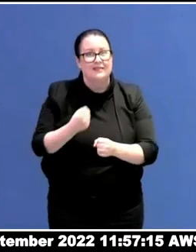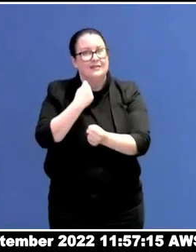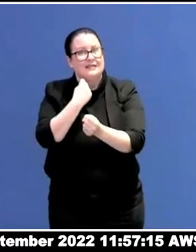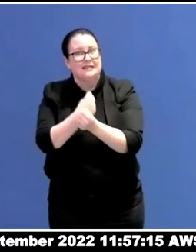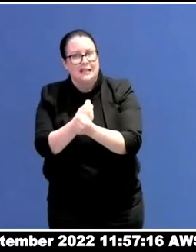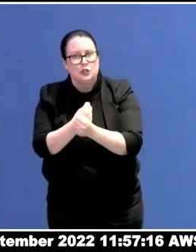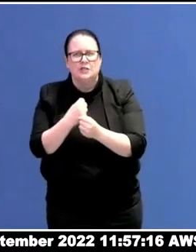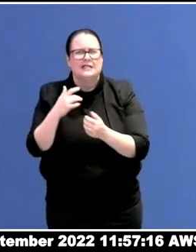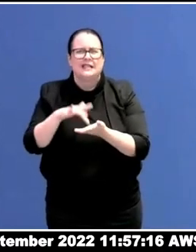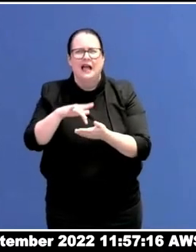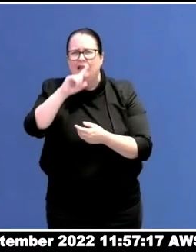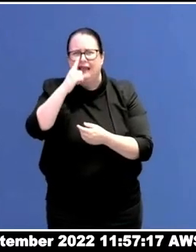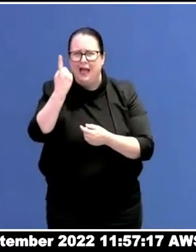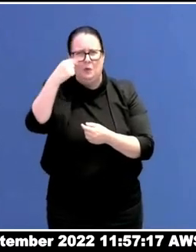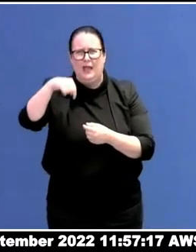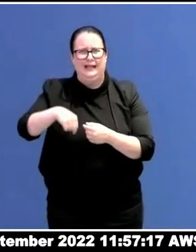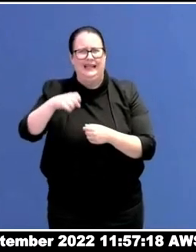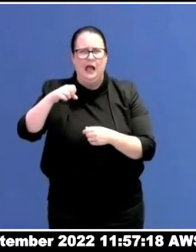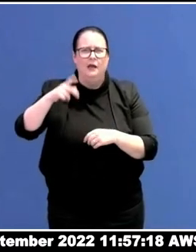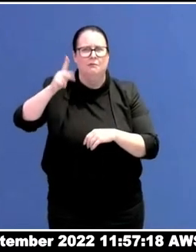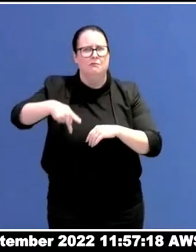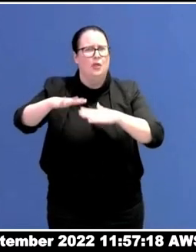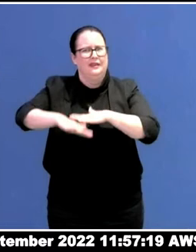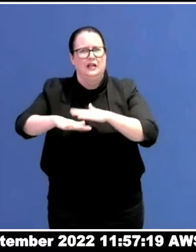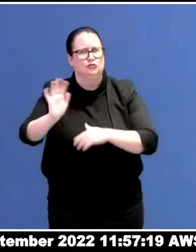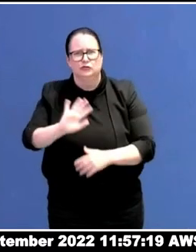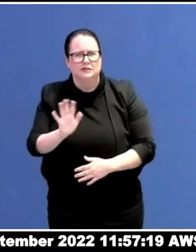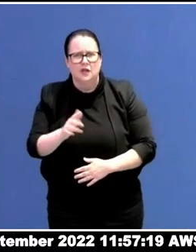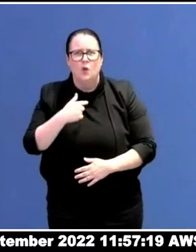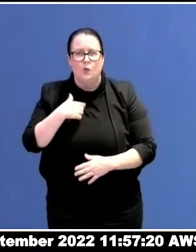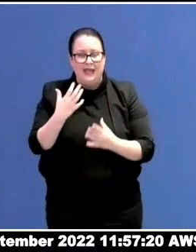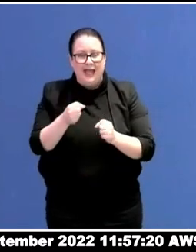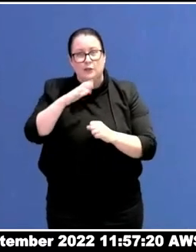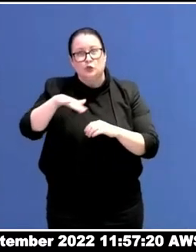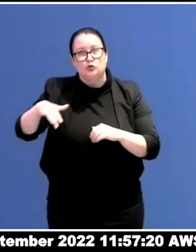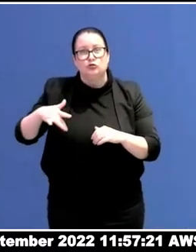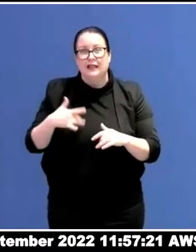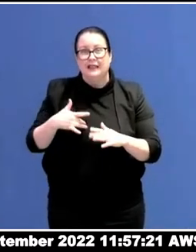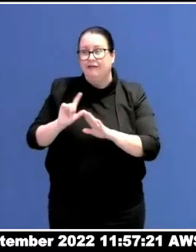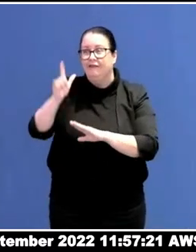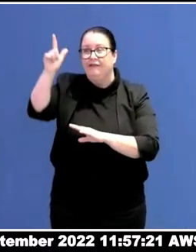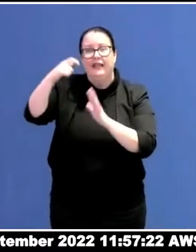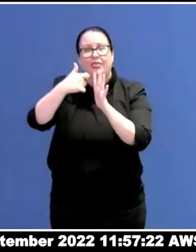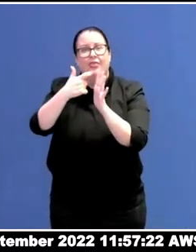in the Noongar country. We have children coming from remote locations, from the Kimberley, some children